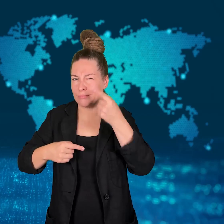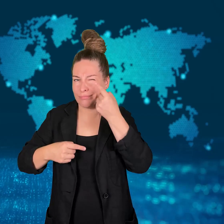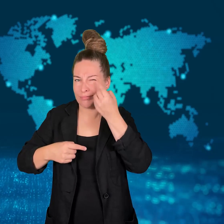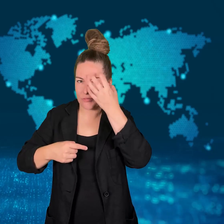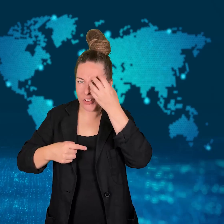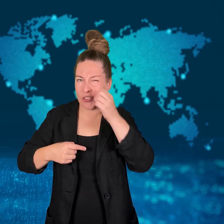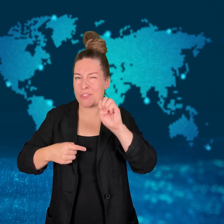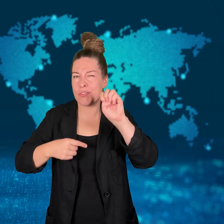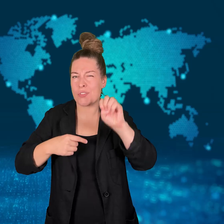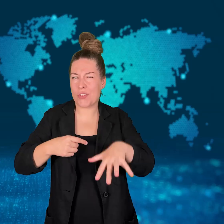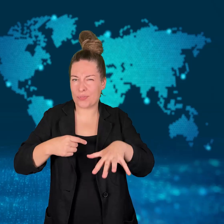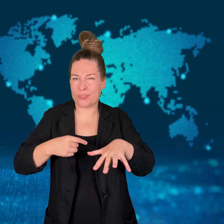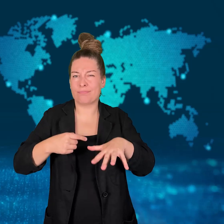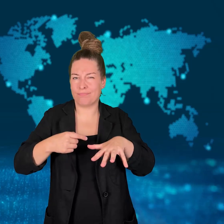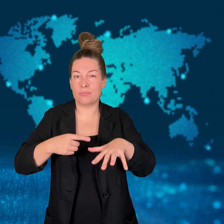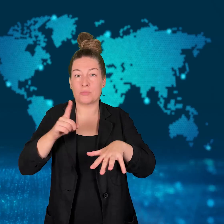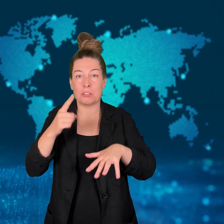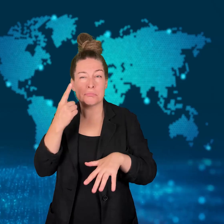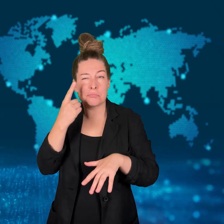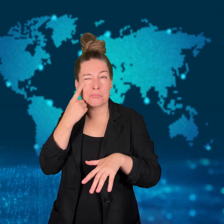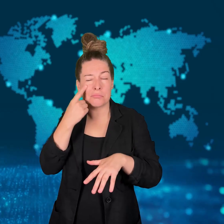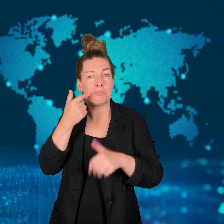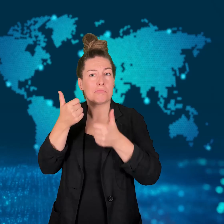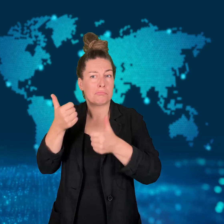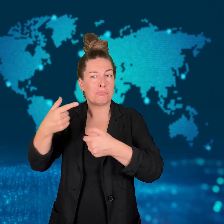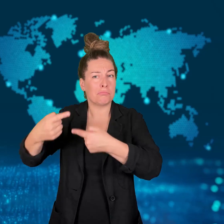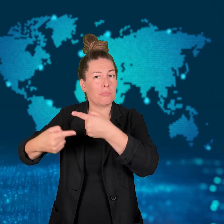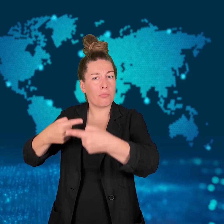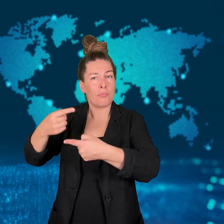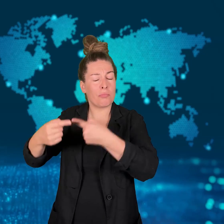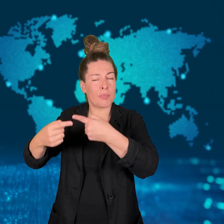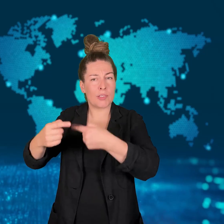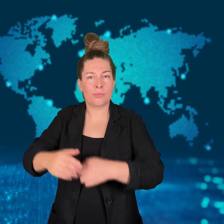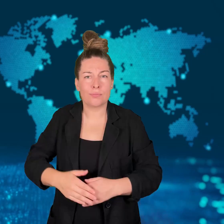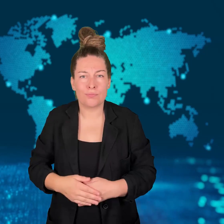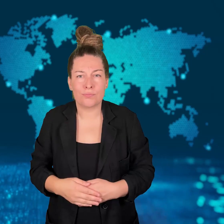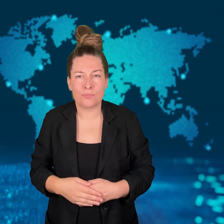His right eye still works.